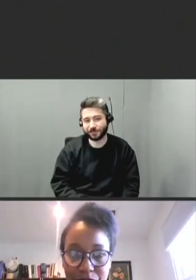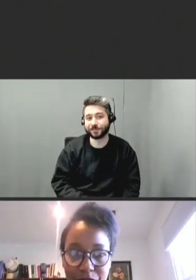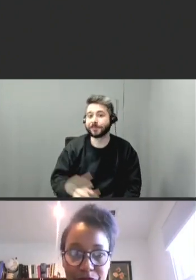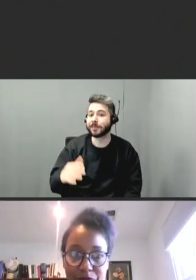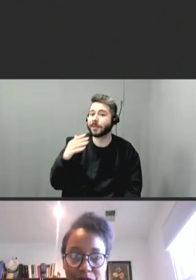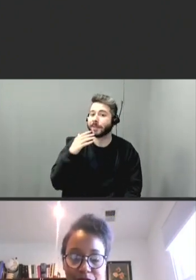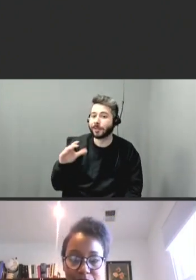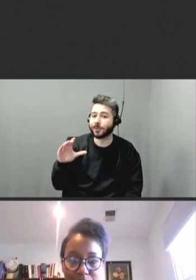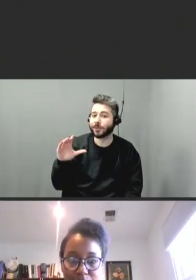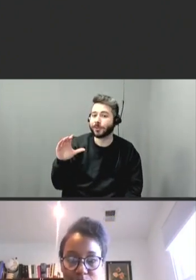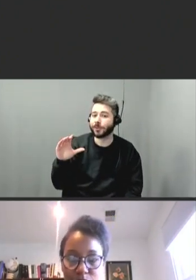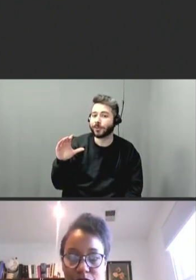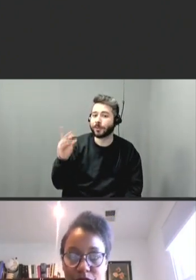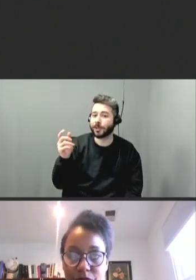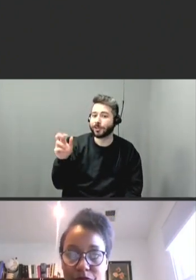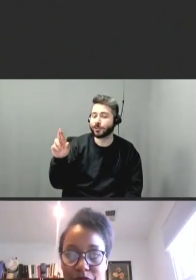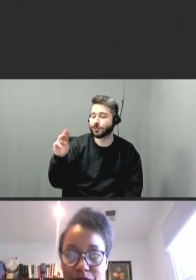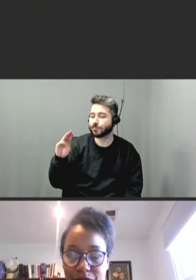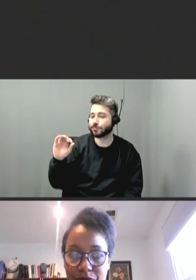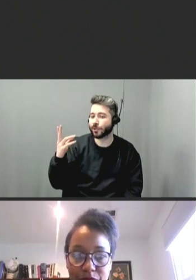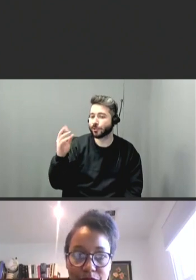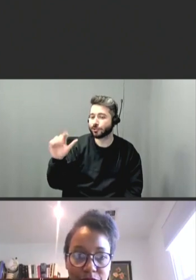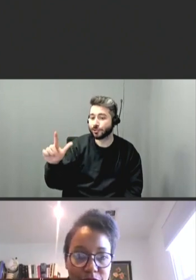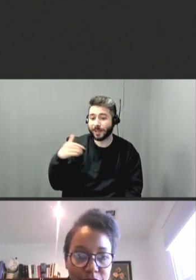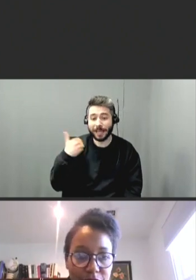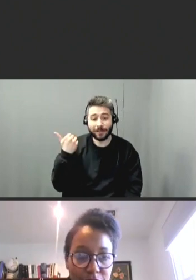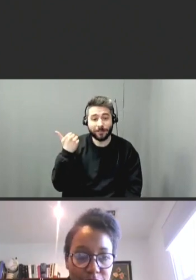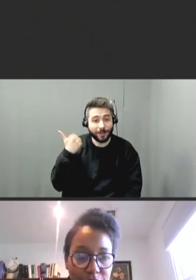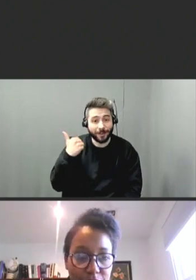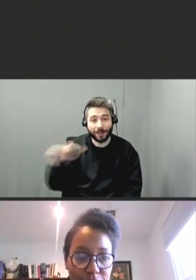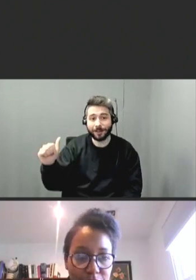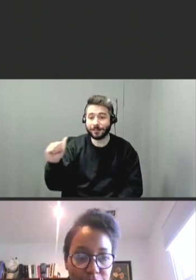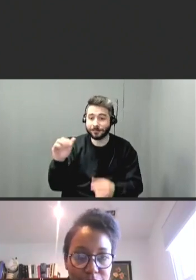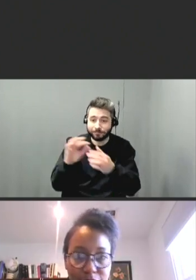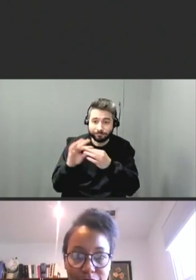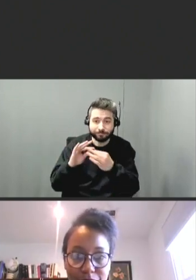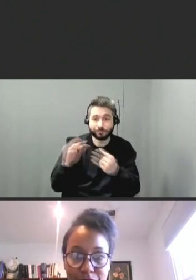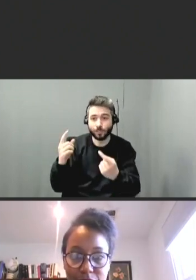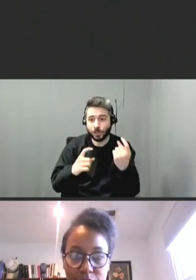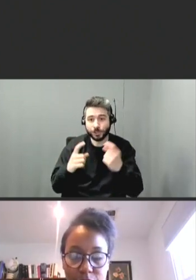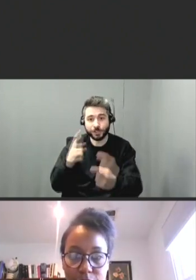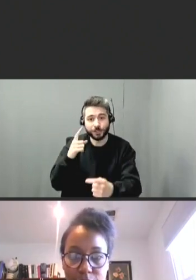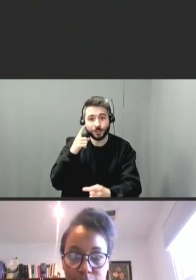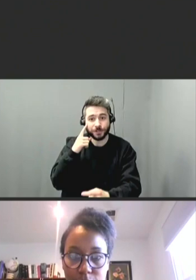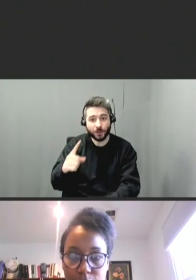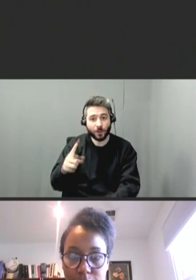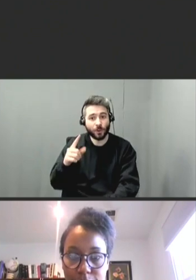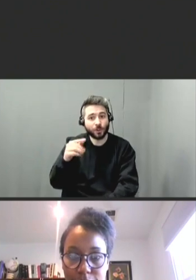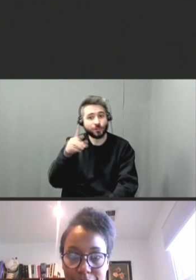Are there any questions or comments from those on the line for Dr. Marshall about the Vaccines